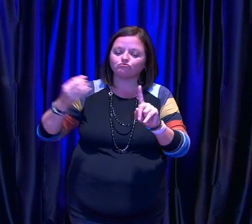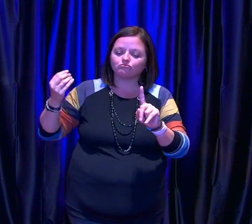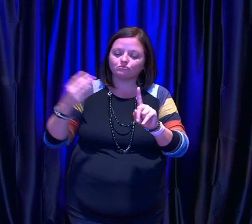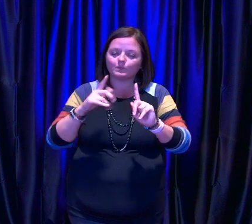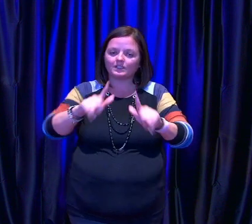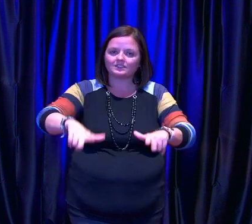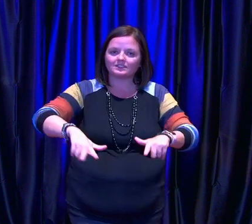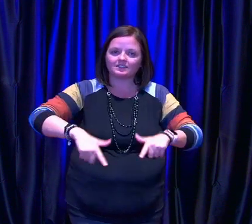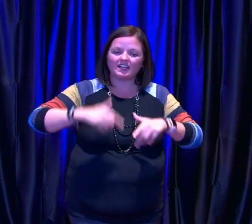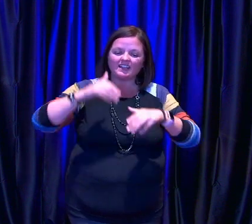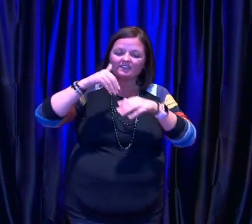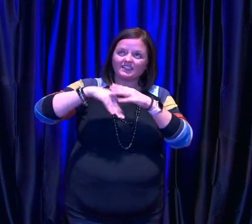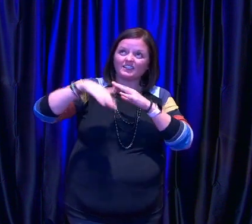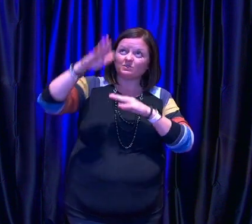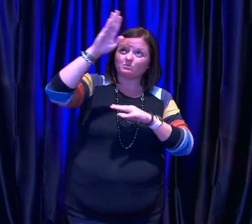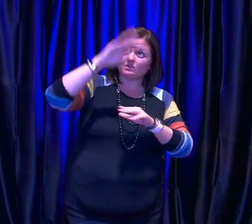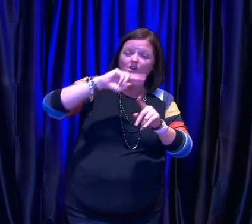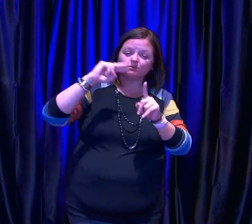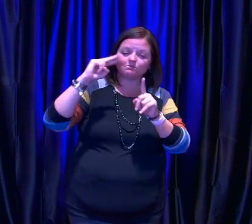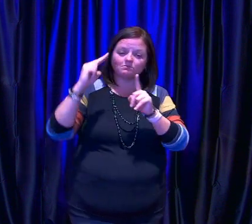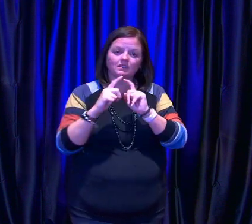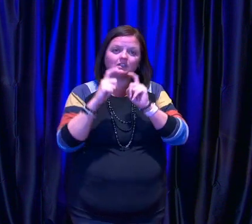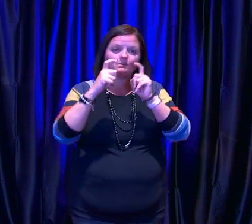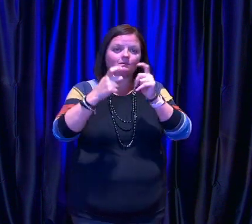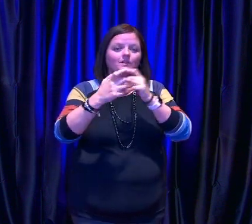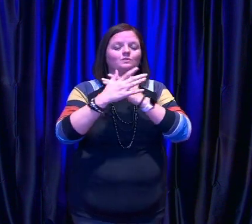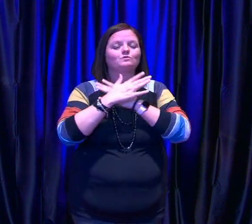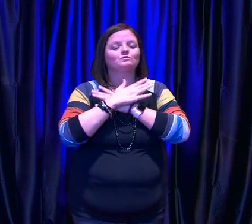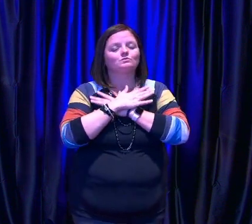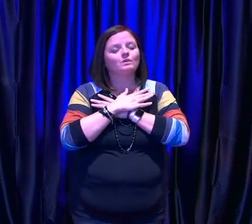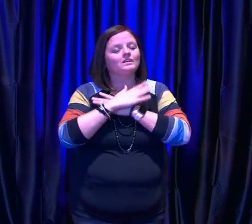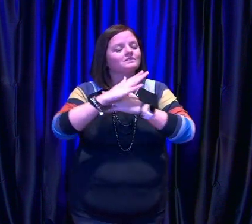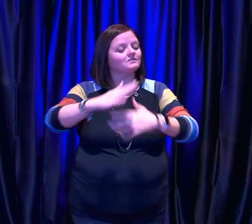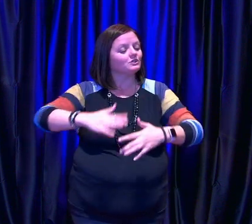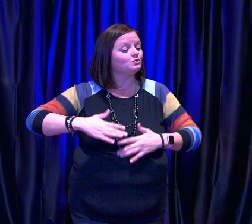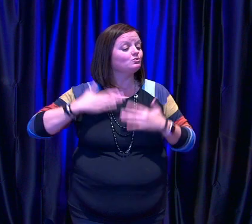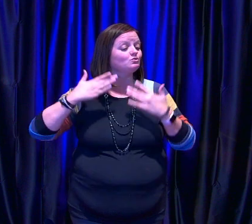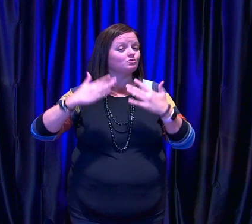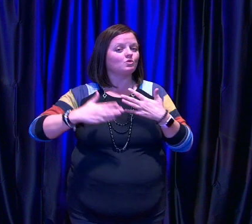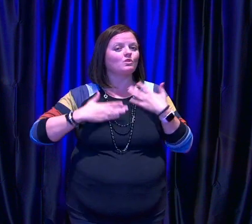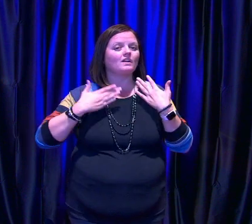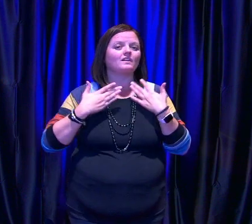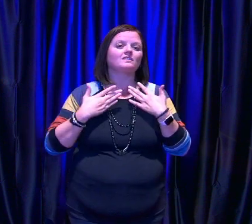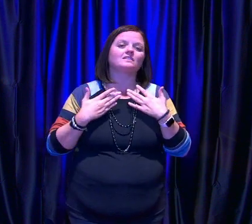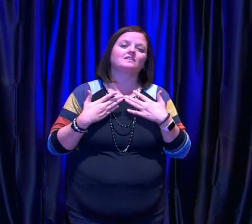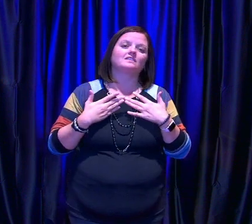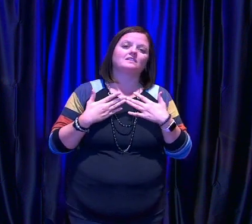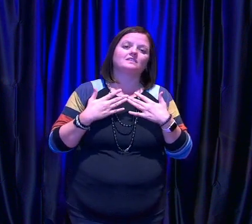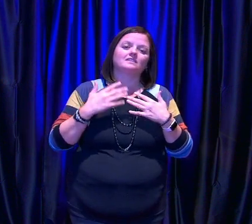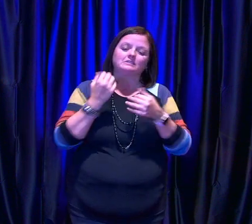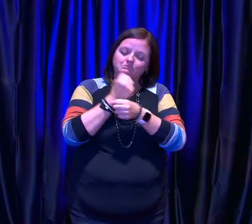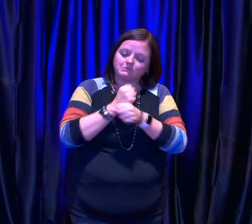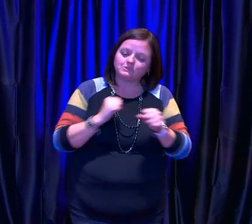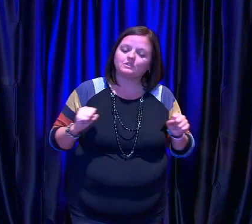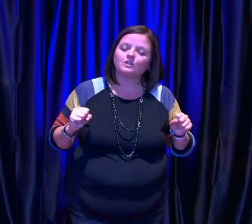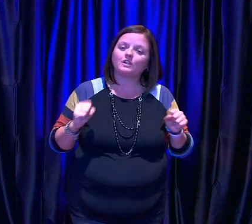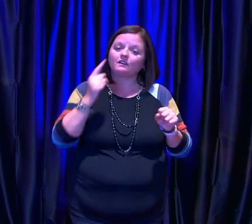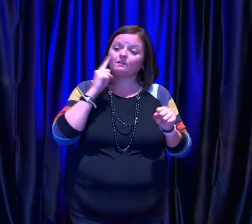perspective it provides rest and joy and security for eternity for sure but